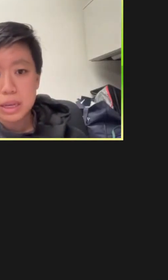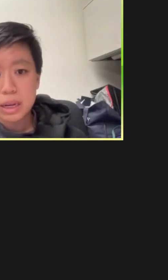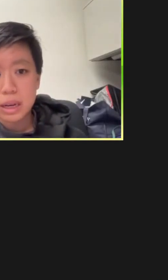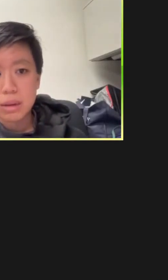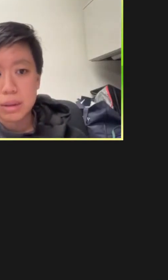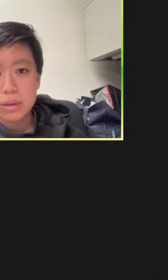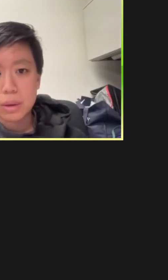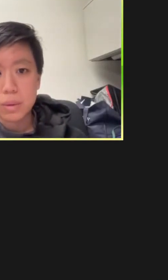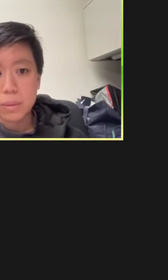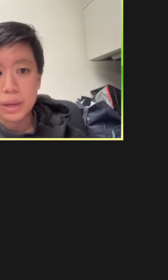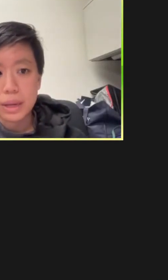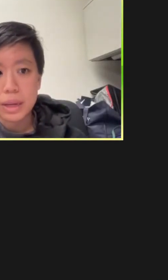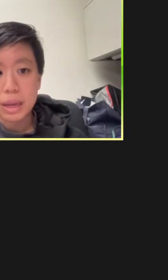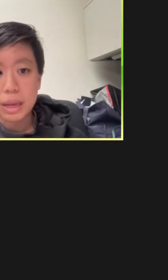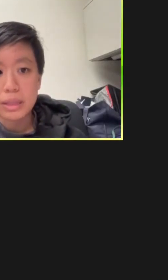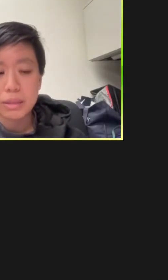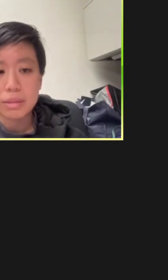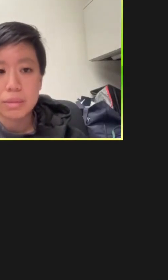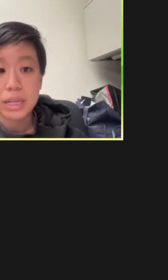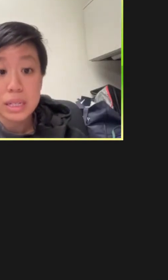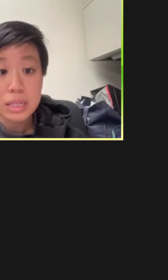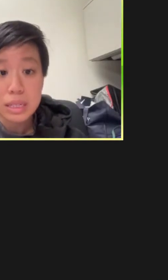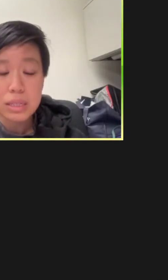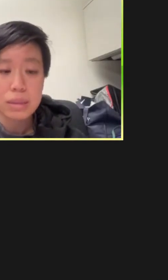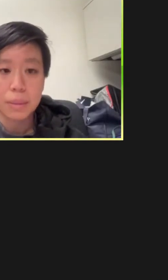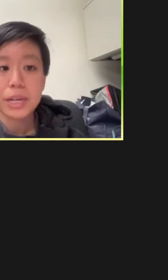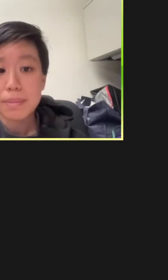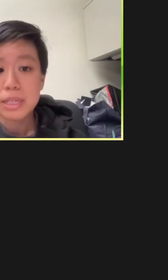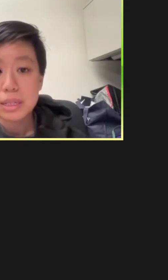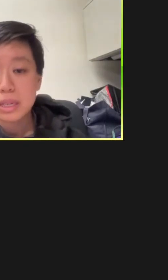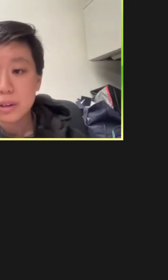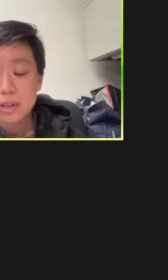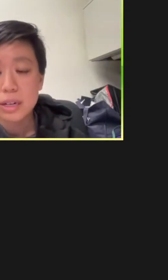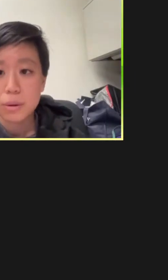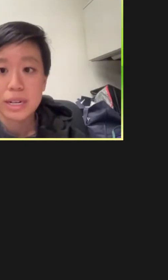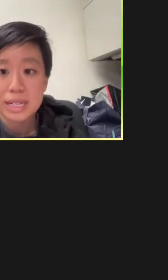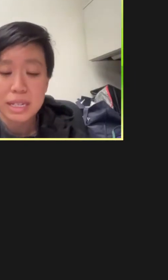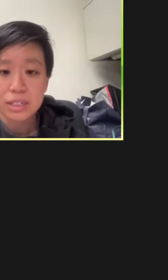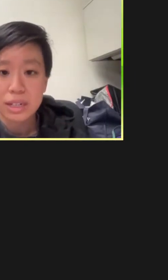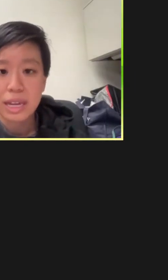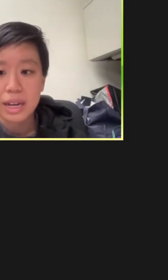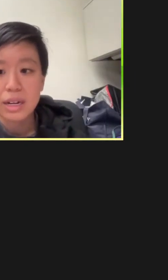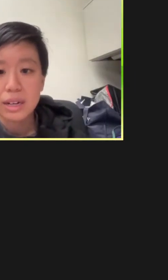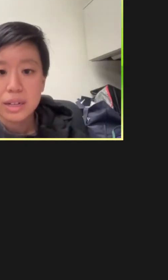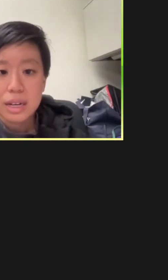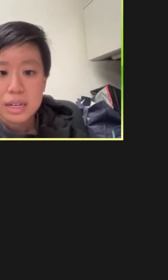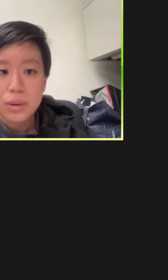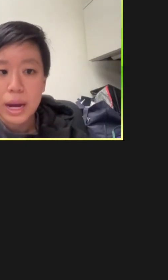It is sometimes considered an organization that has